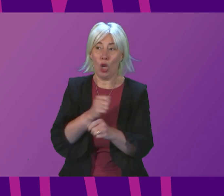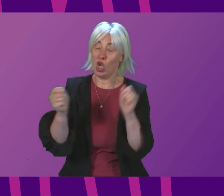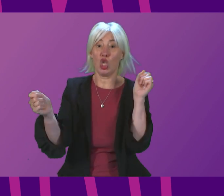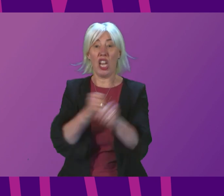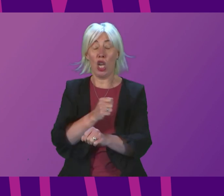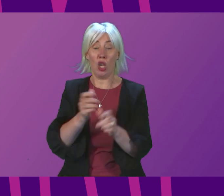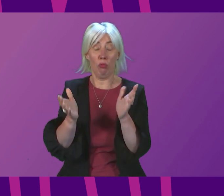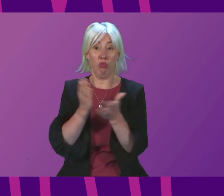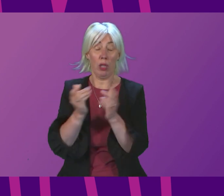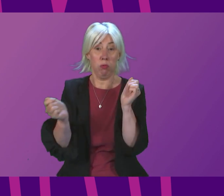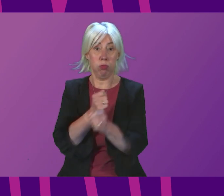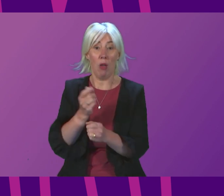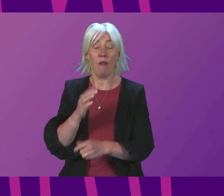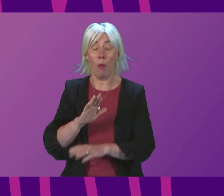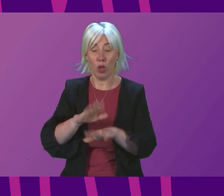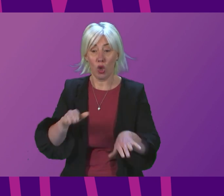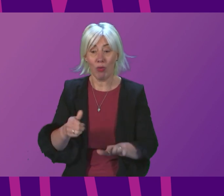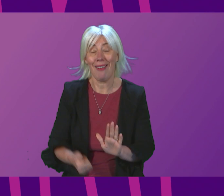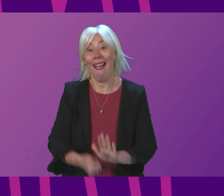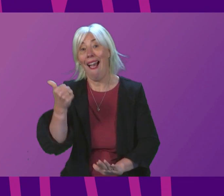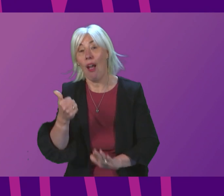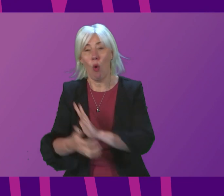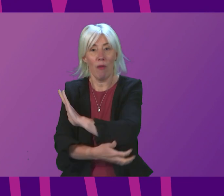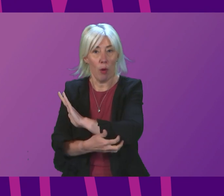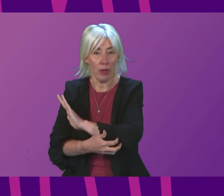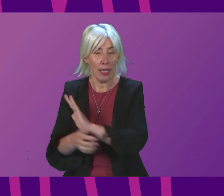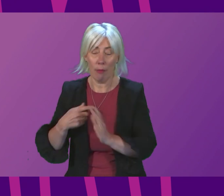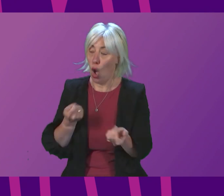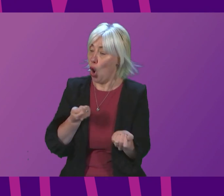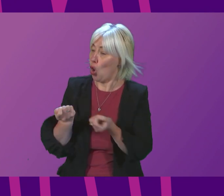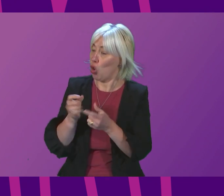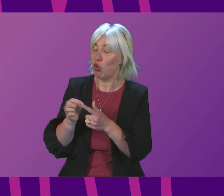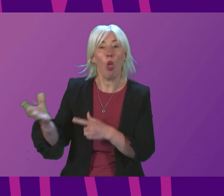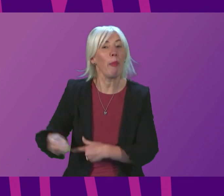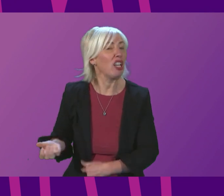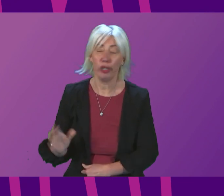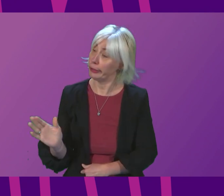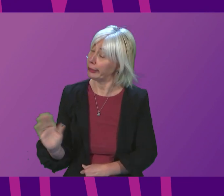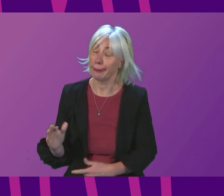children out of poverty. We do not have control over pensions.